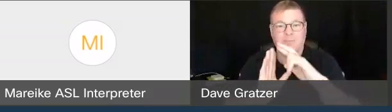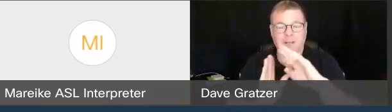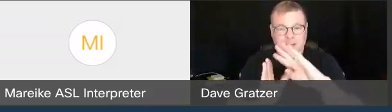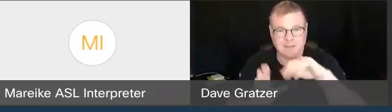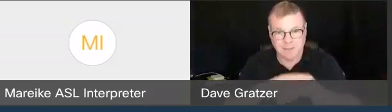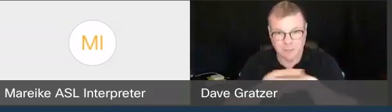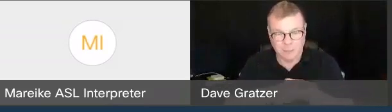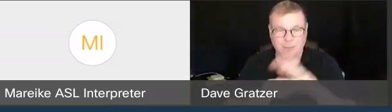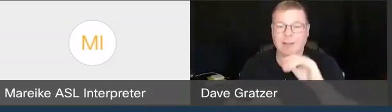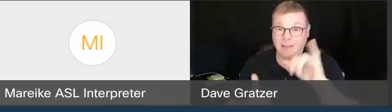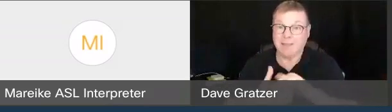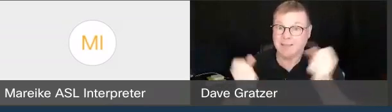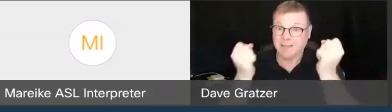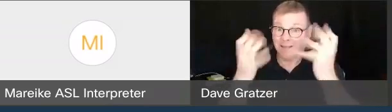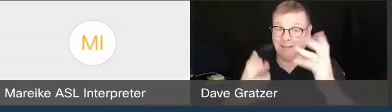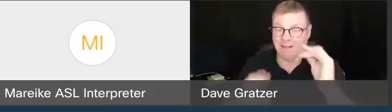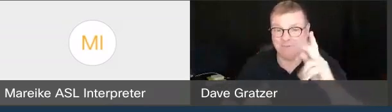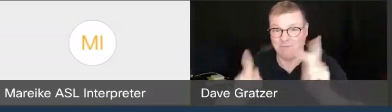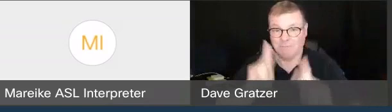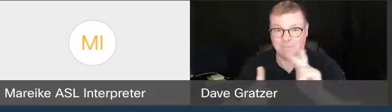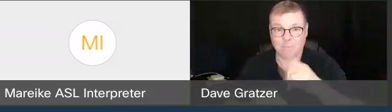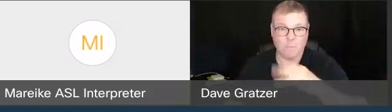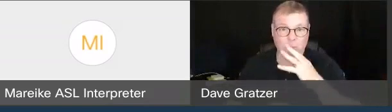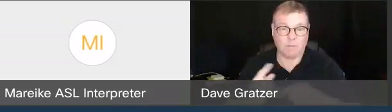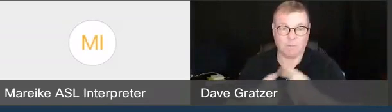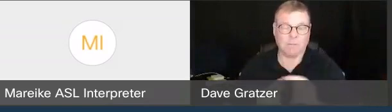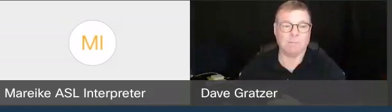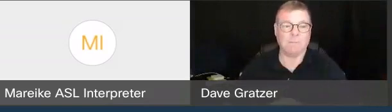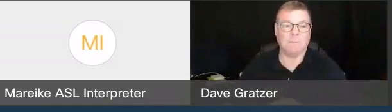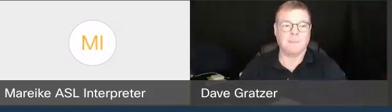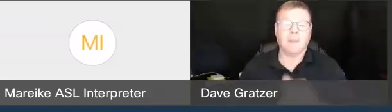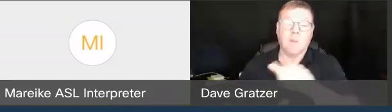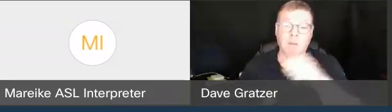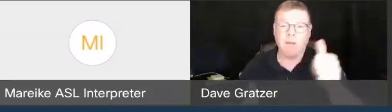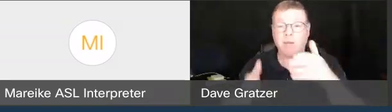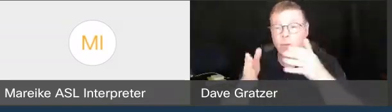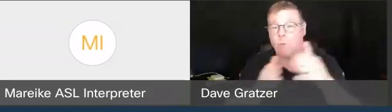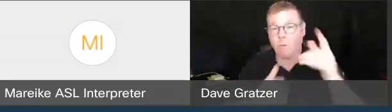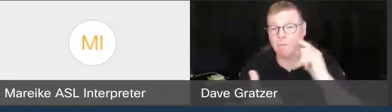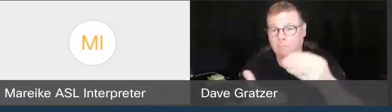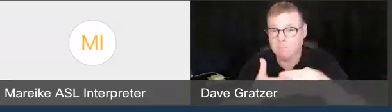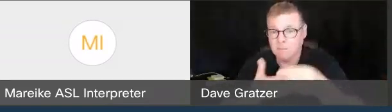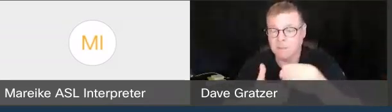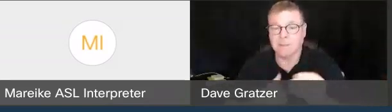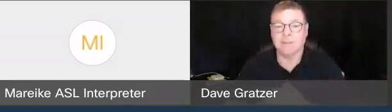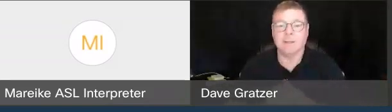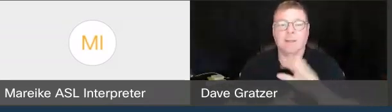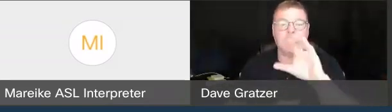lot of the population we're talking about here. So other funding streams, county funds, state funds,